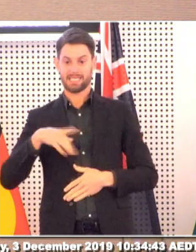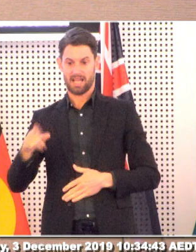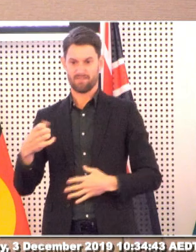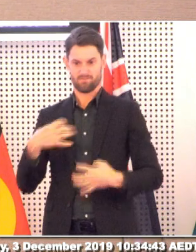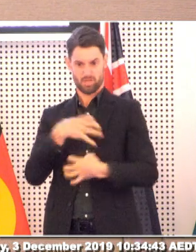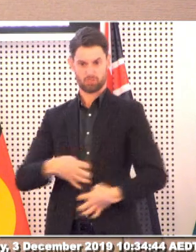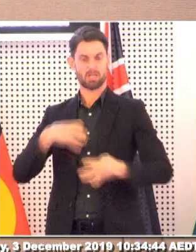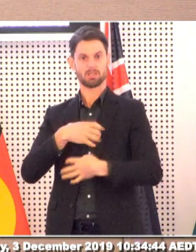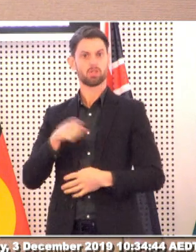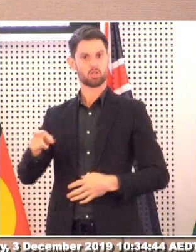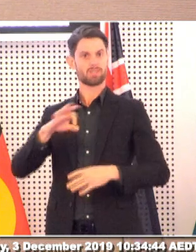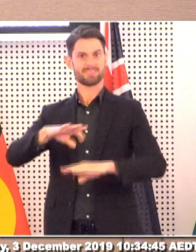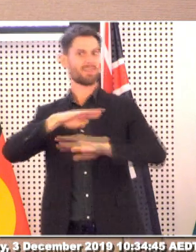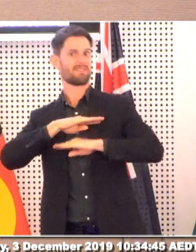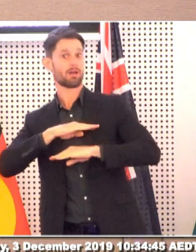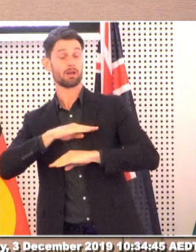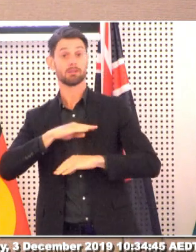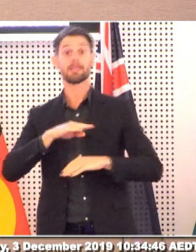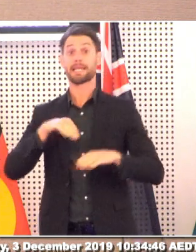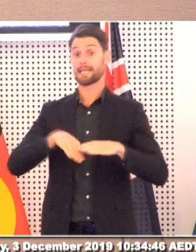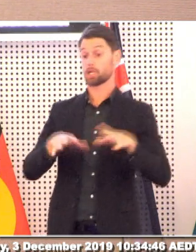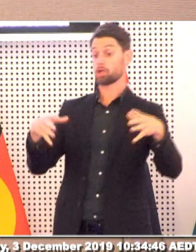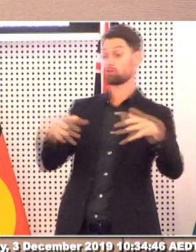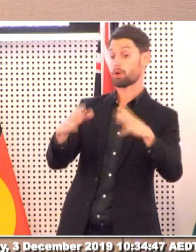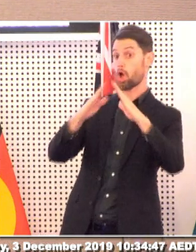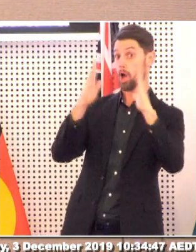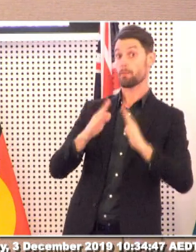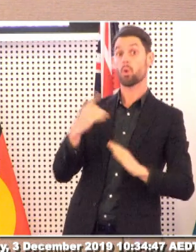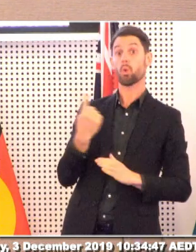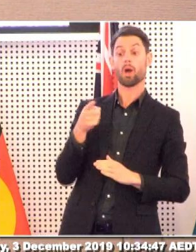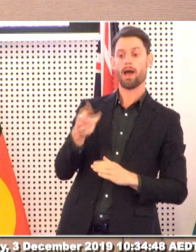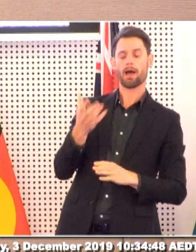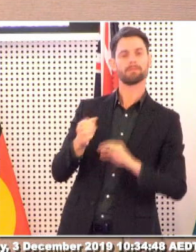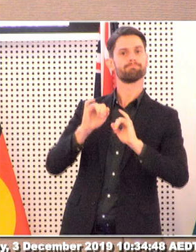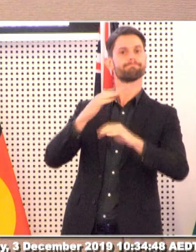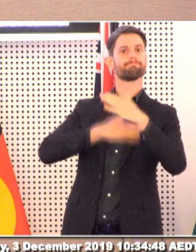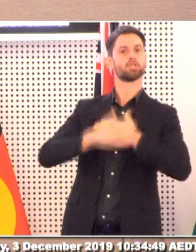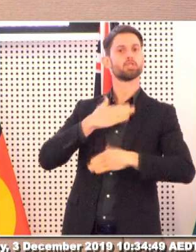In group homes people with challenging behaviours would live with other residents, and that might create issues